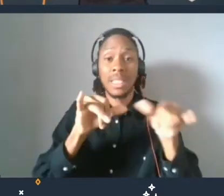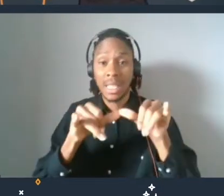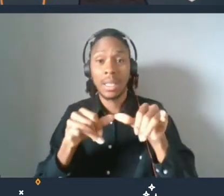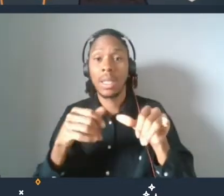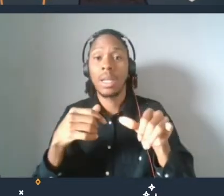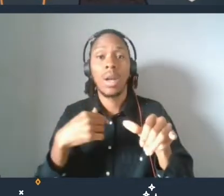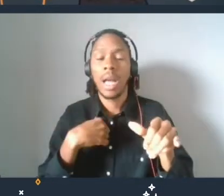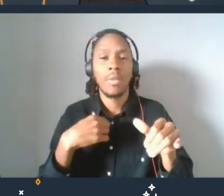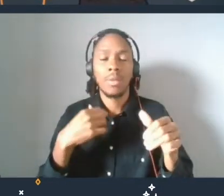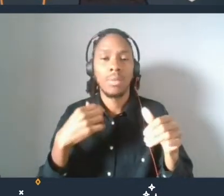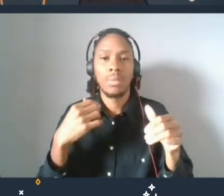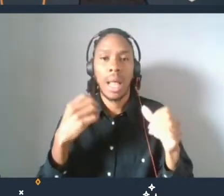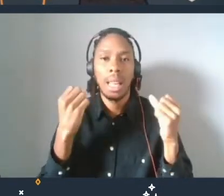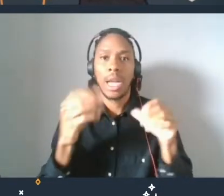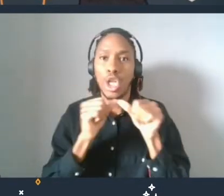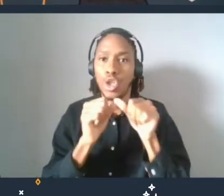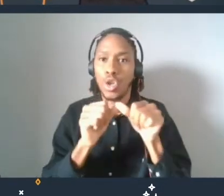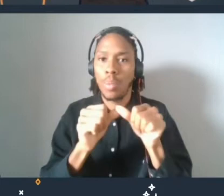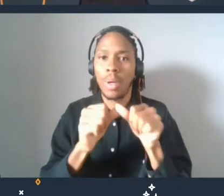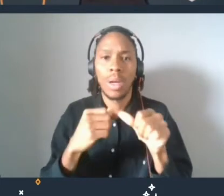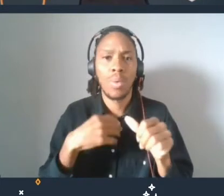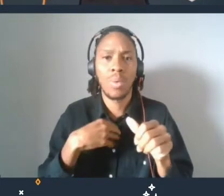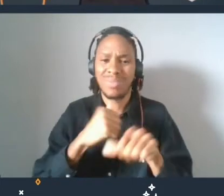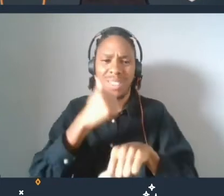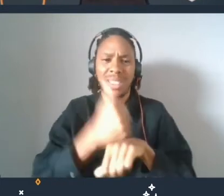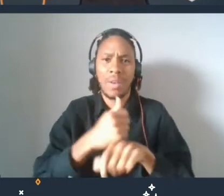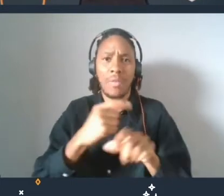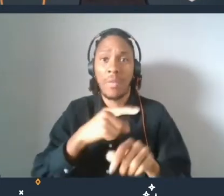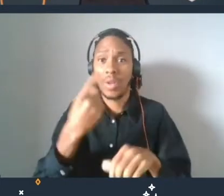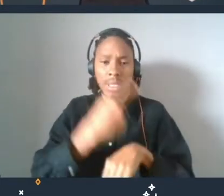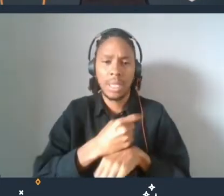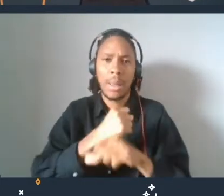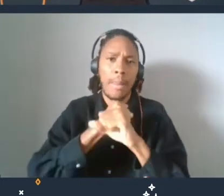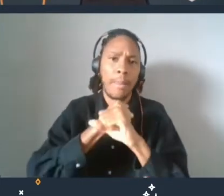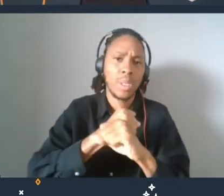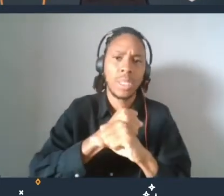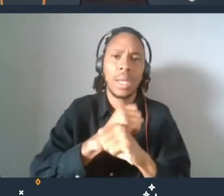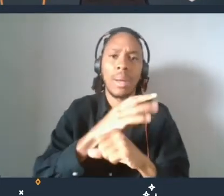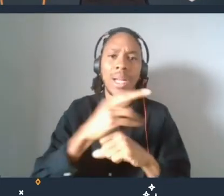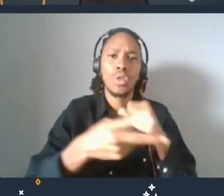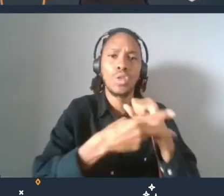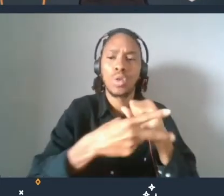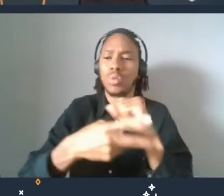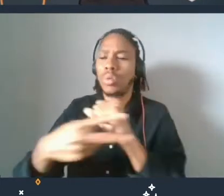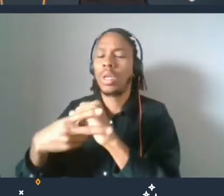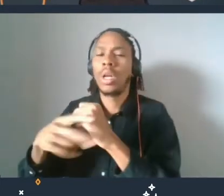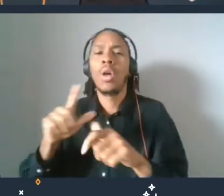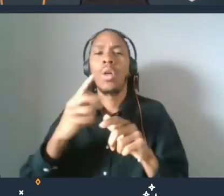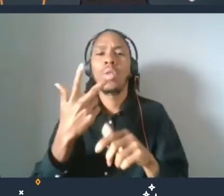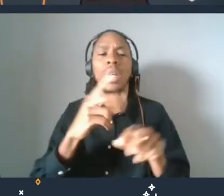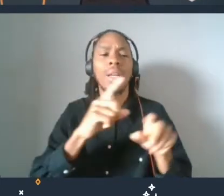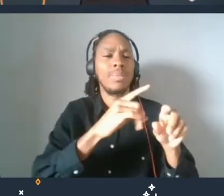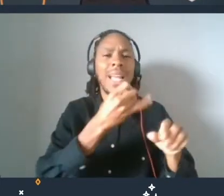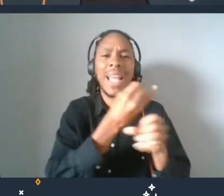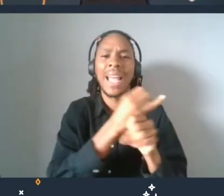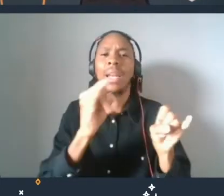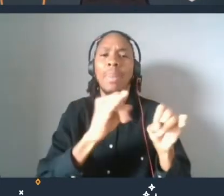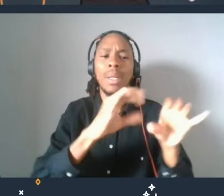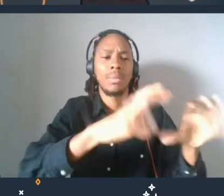and we really designed from day one to protect data by storing it across three independent data centers. That's what we call a region.